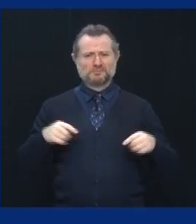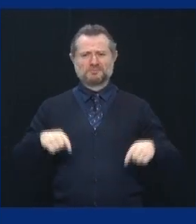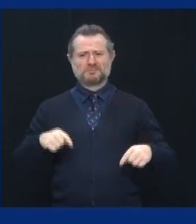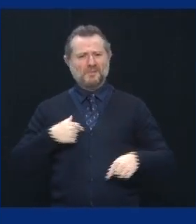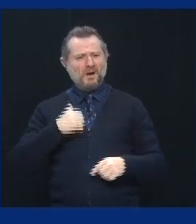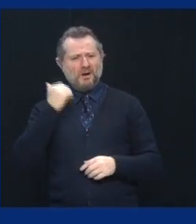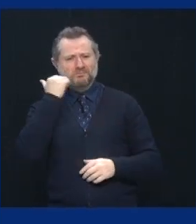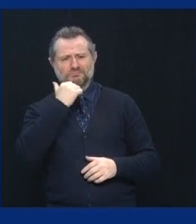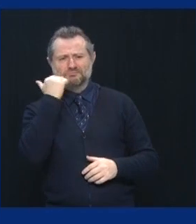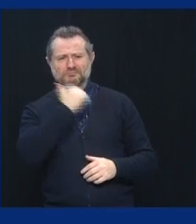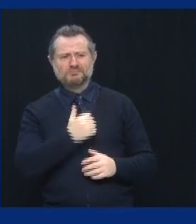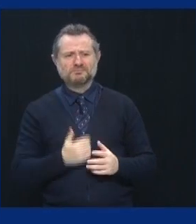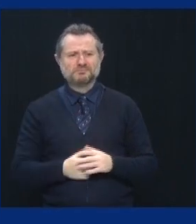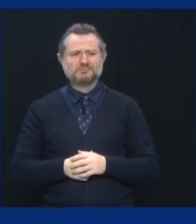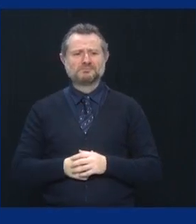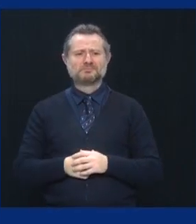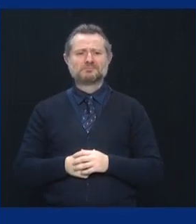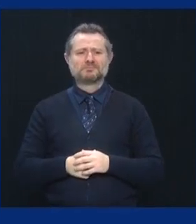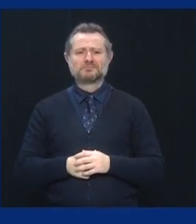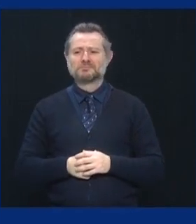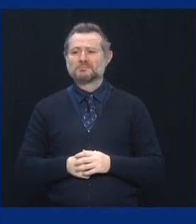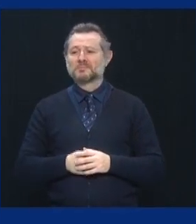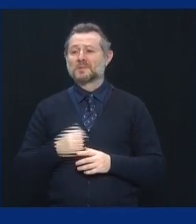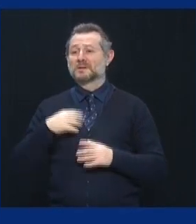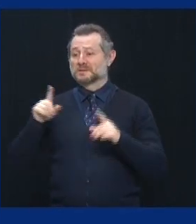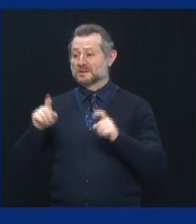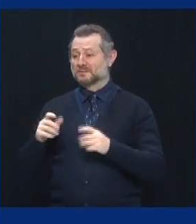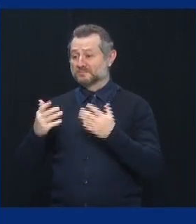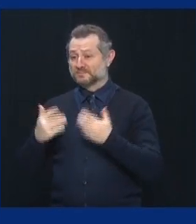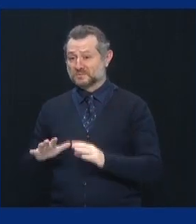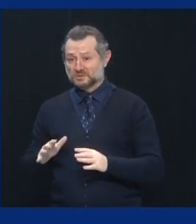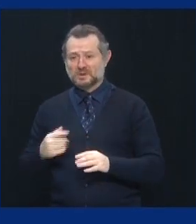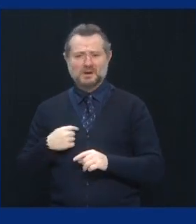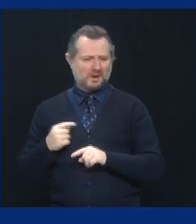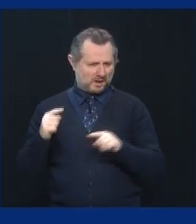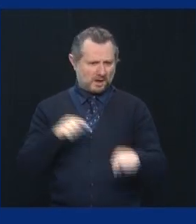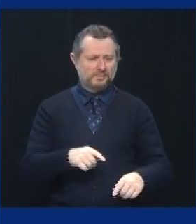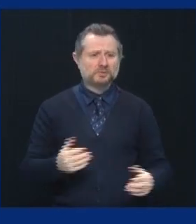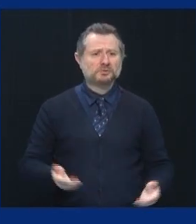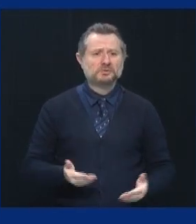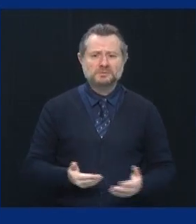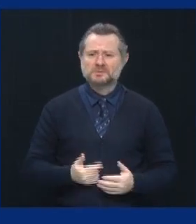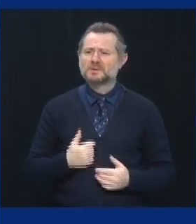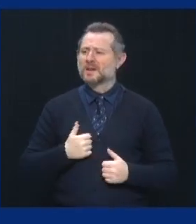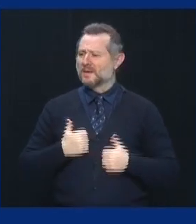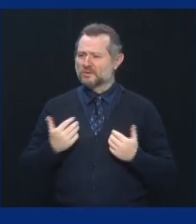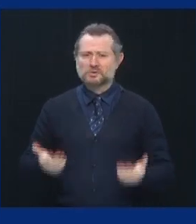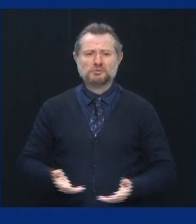THIS VACCINATION THE MOST. THIS ISN'T UNUSUAL FOR MY COLLEAGUES AND THE PEOPLE OF SOMOS. THIS IS WHO WE ARE. WE LEAVE HERE.